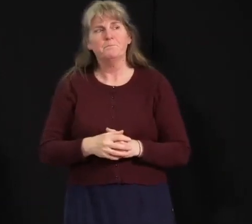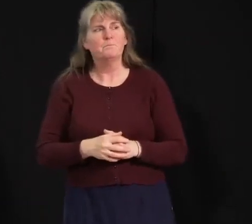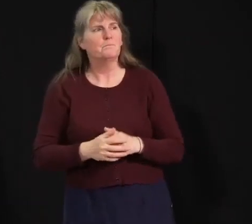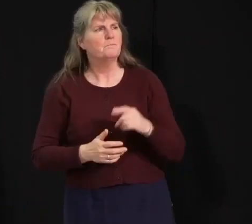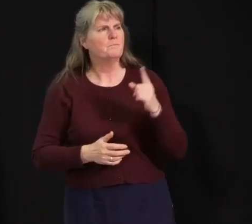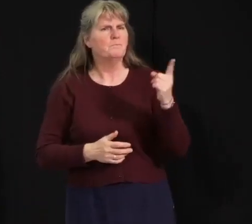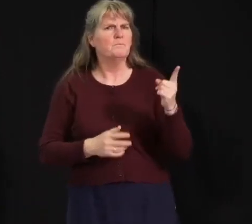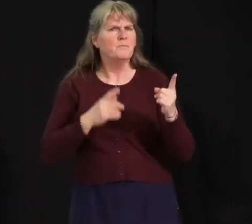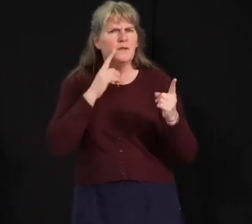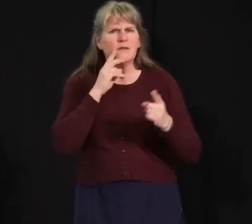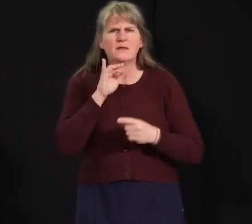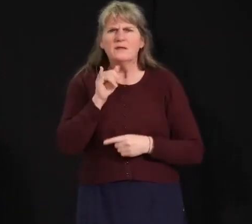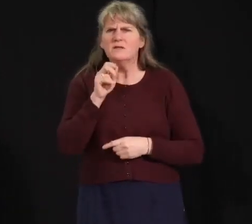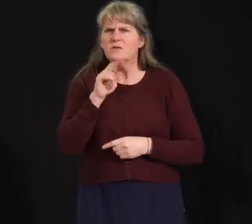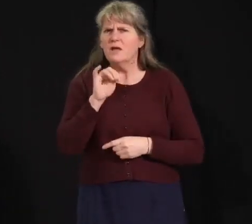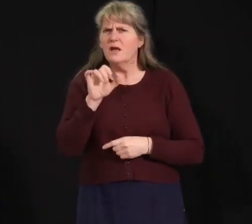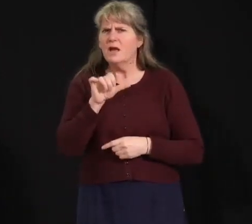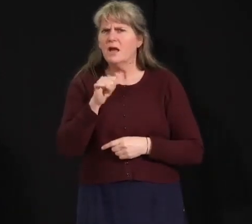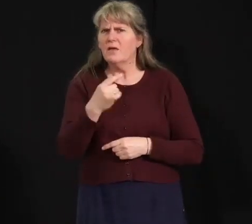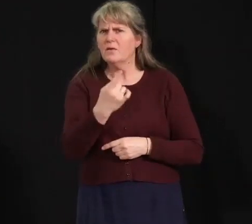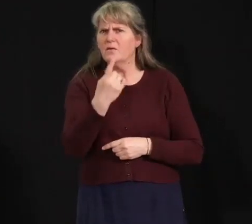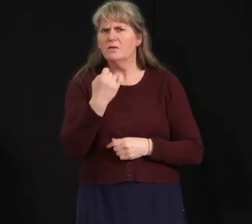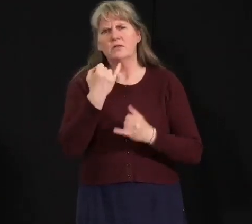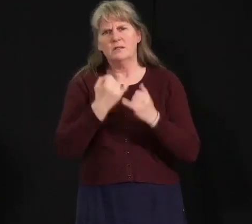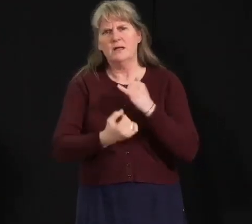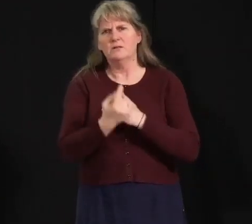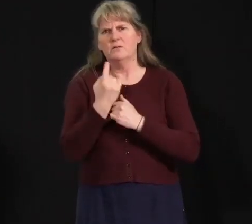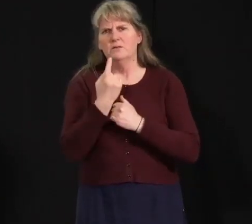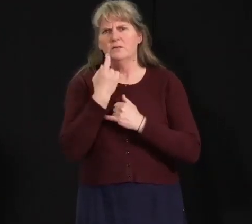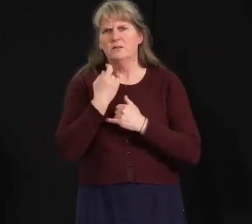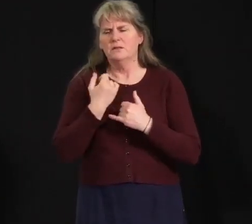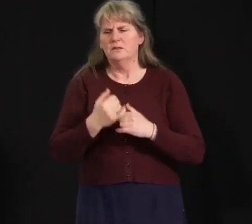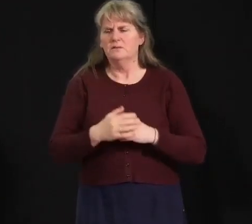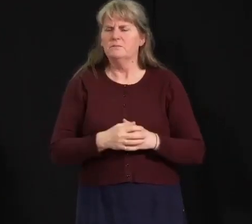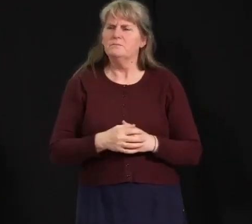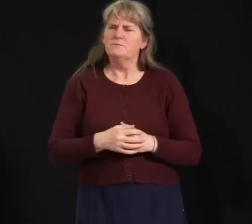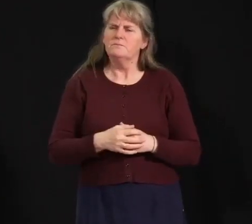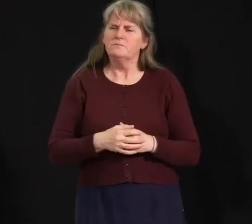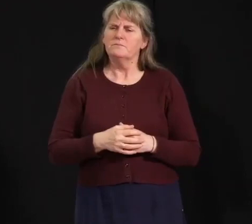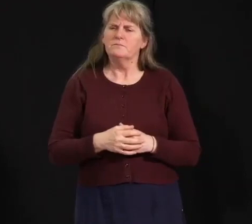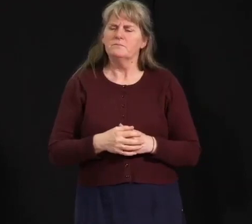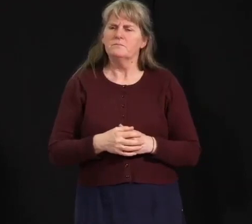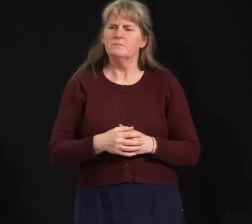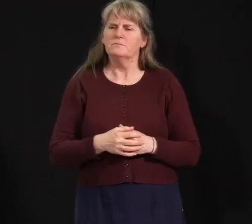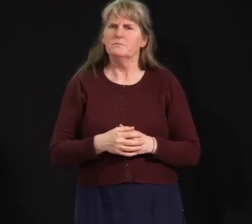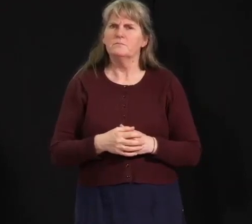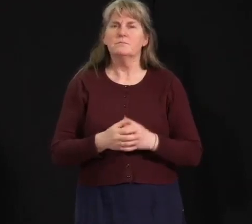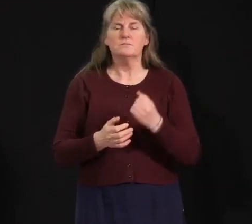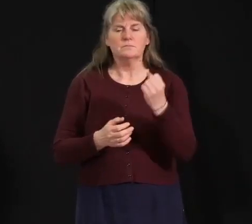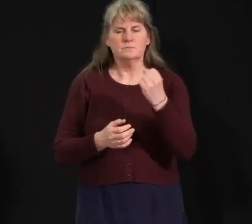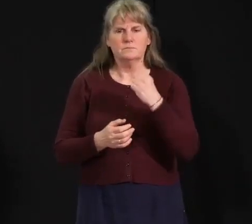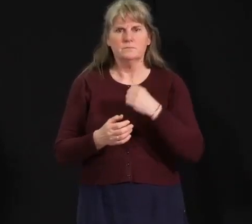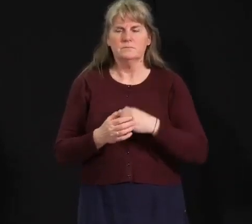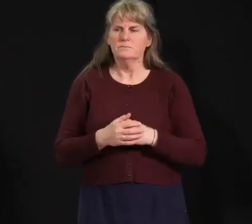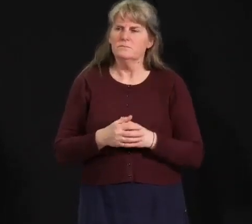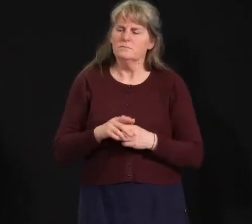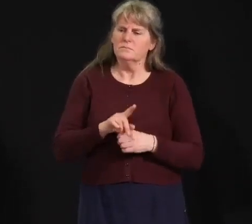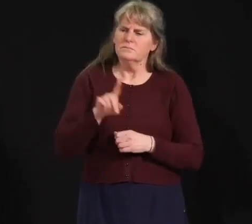operations Centre here, to make sure that both the supports are there that are necessary but also the adherence to physical